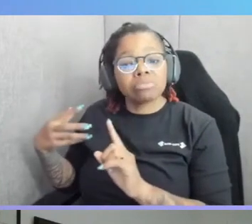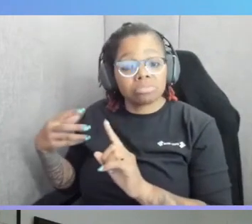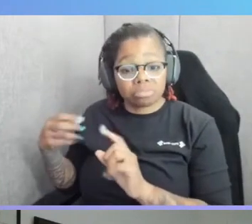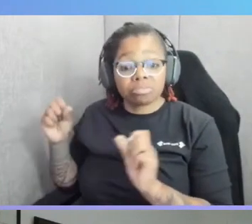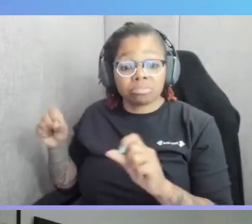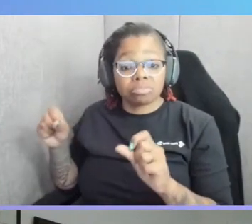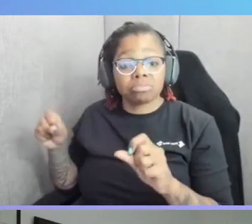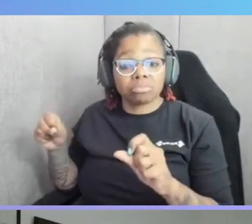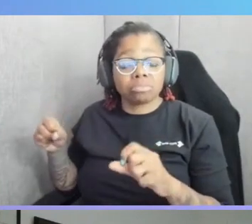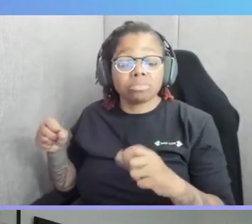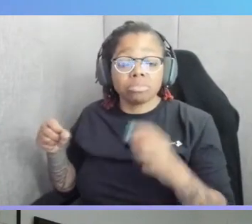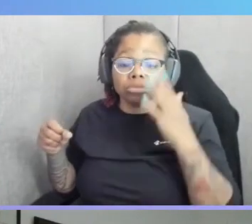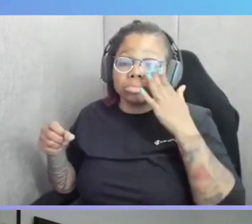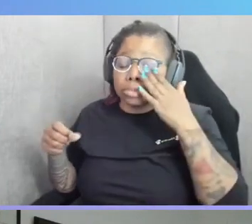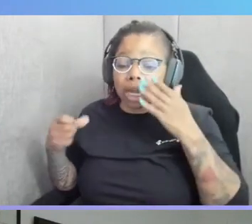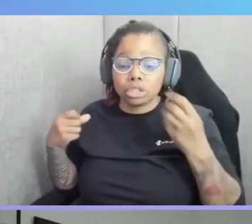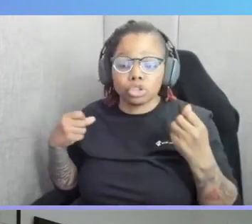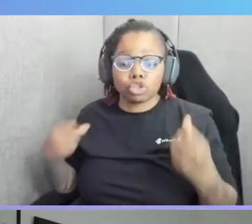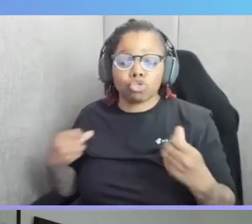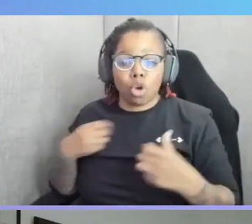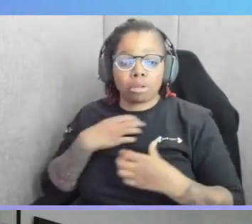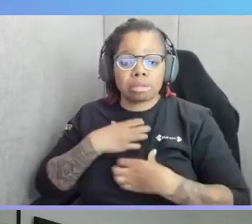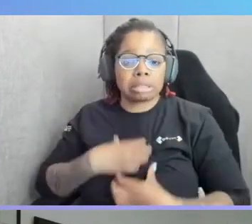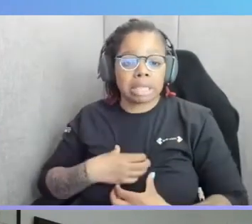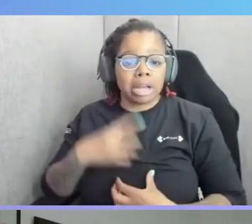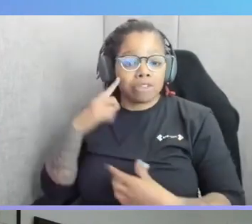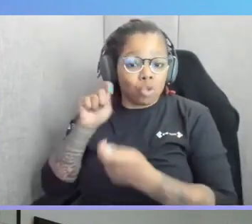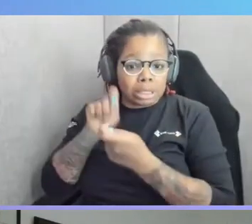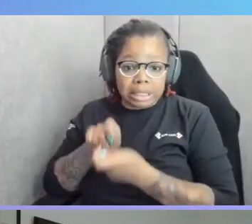this really strong desire for the details. And so just to kind